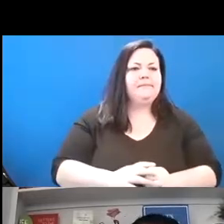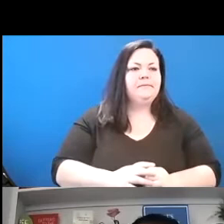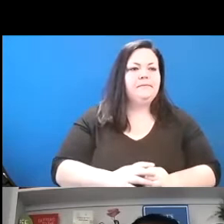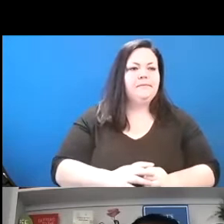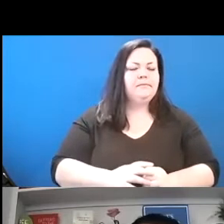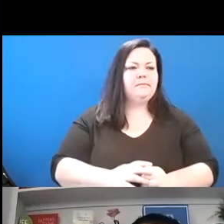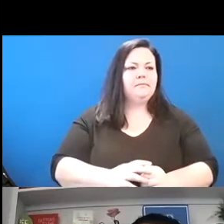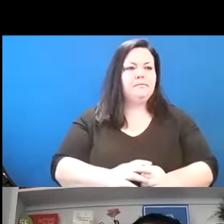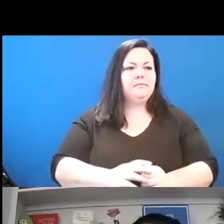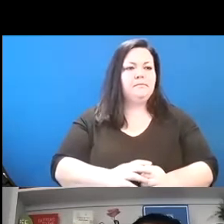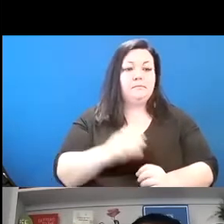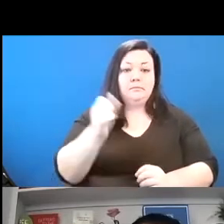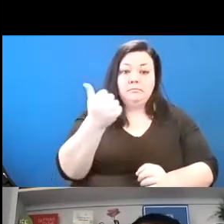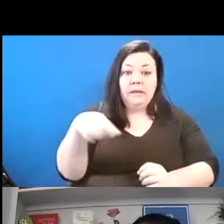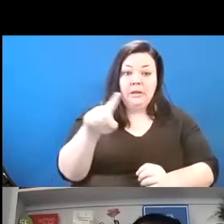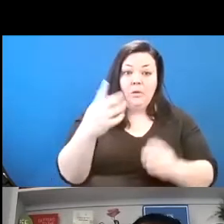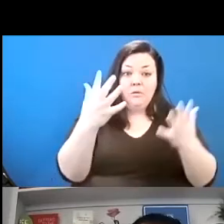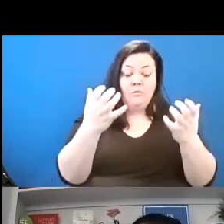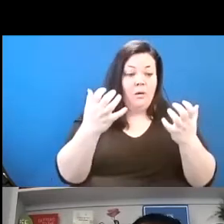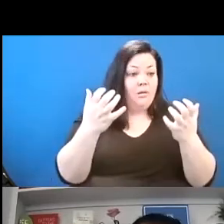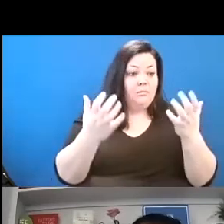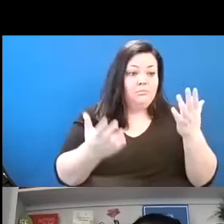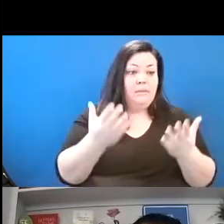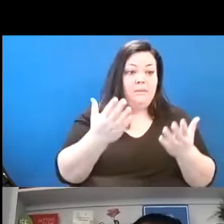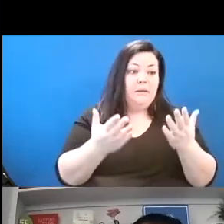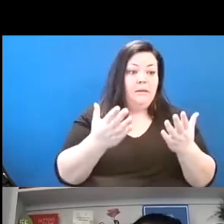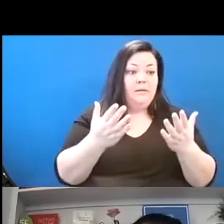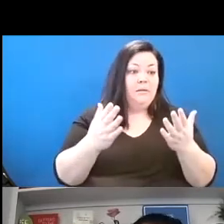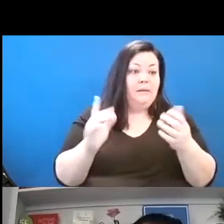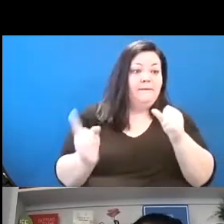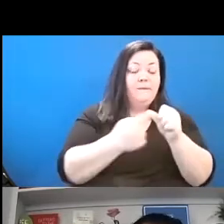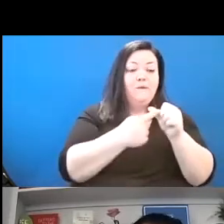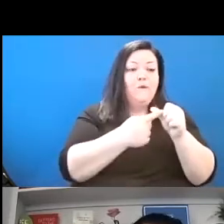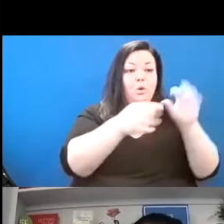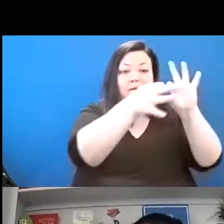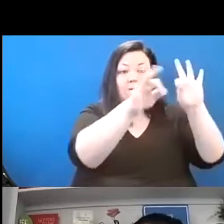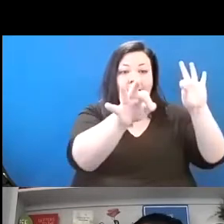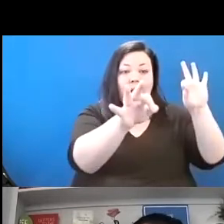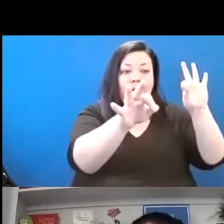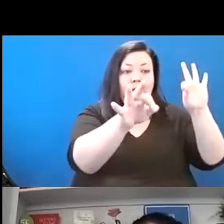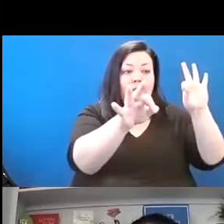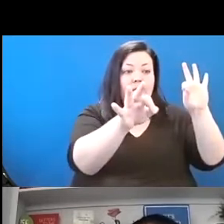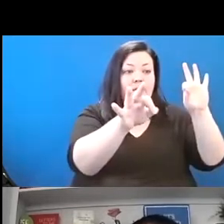would anyone like to take the first let's say this first line and say whether or not it's